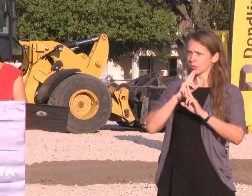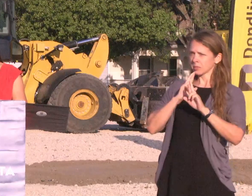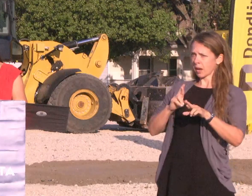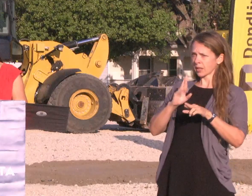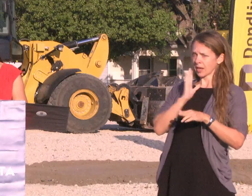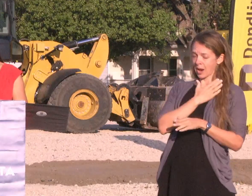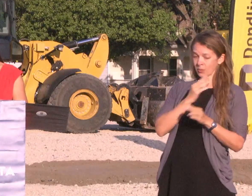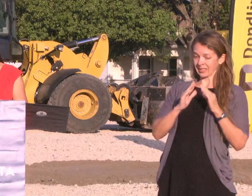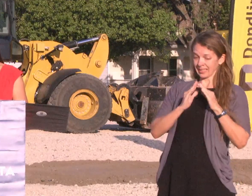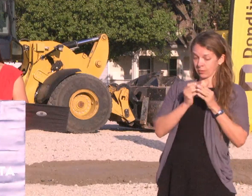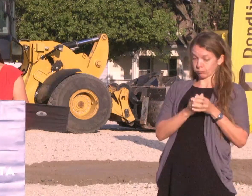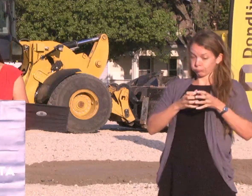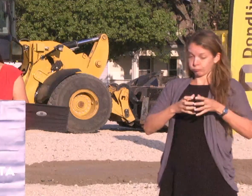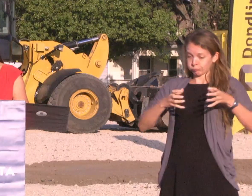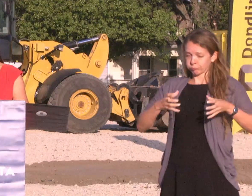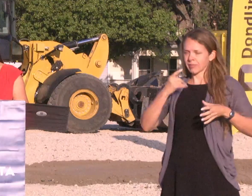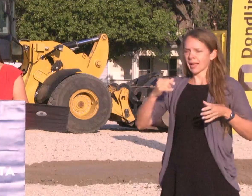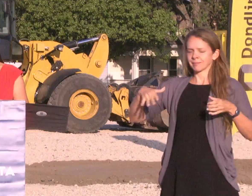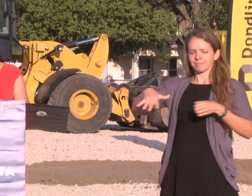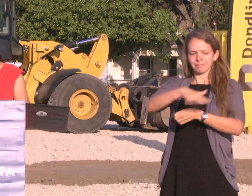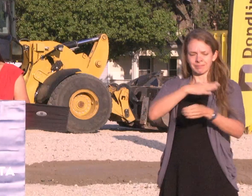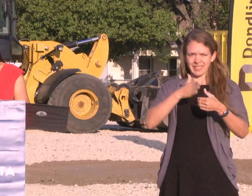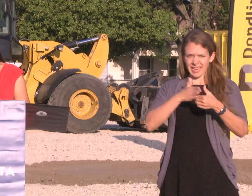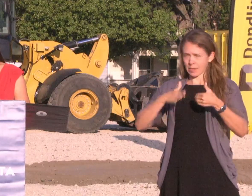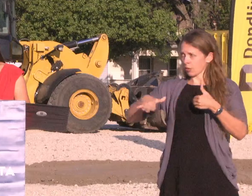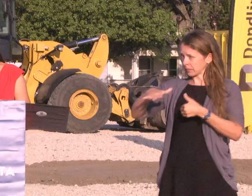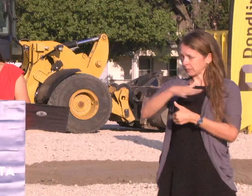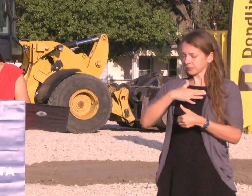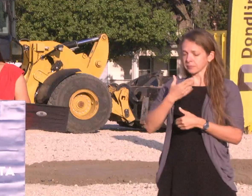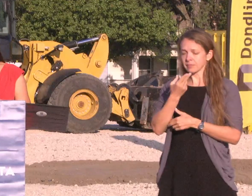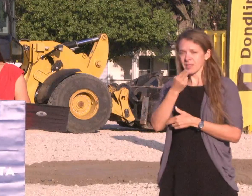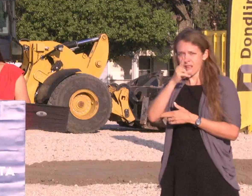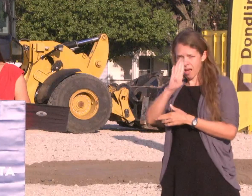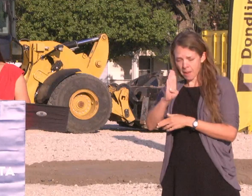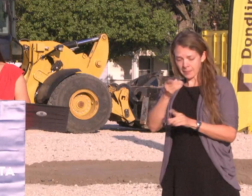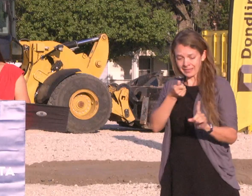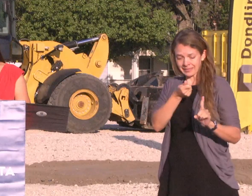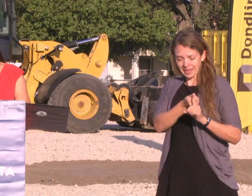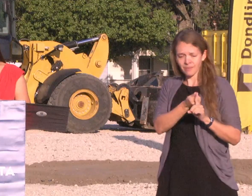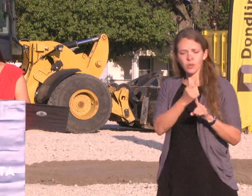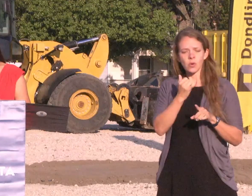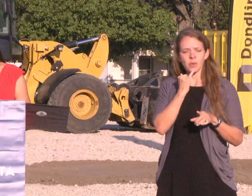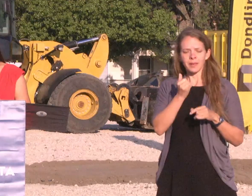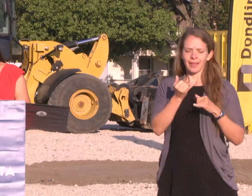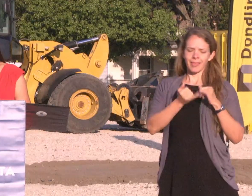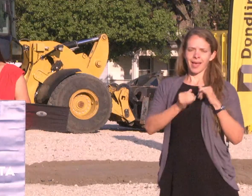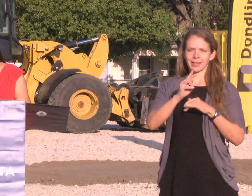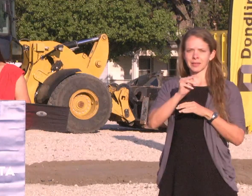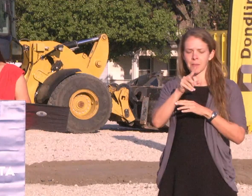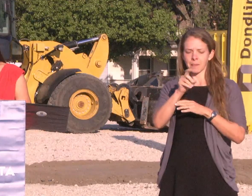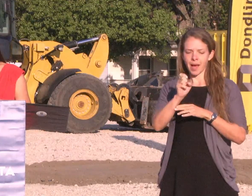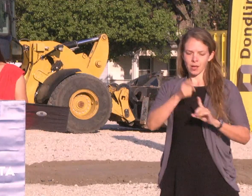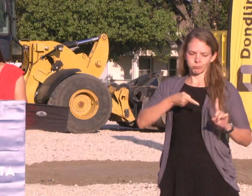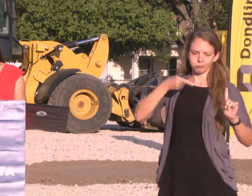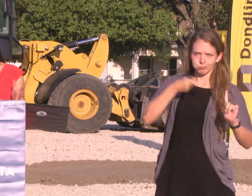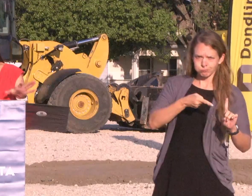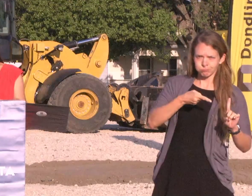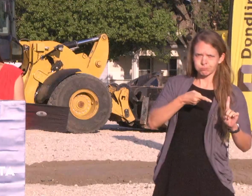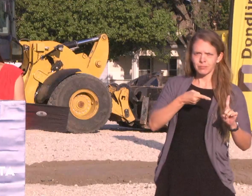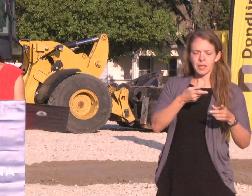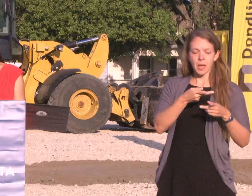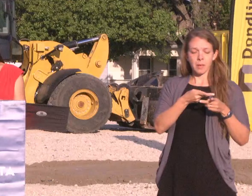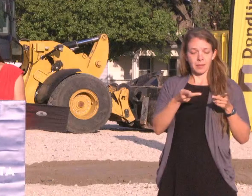city and the surrounding neighborhood The Hub will be a Last Mile destination it's a place to park